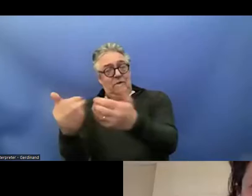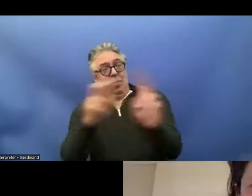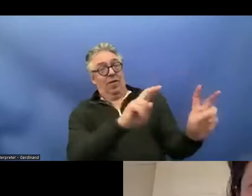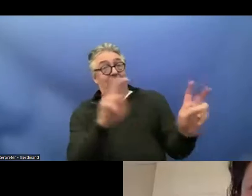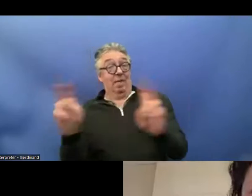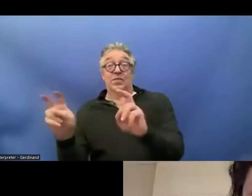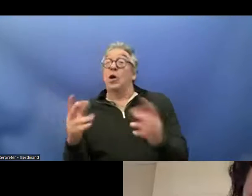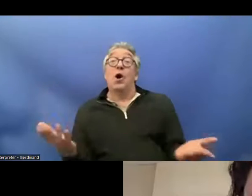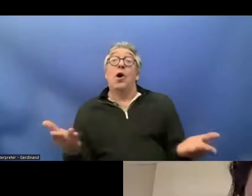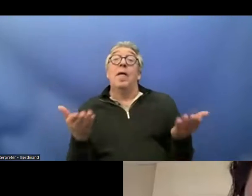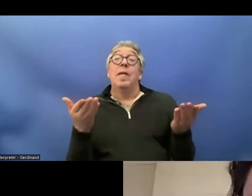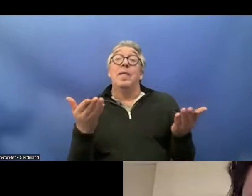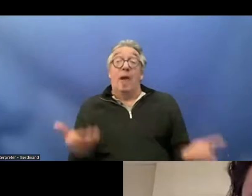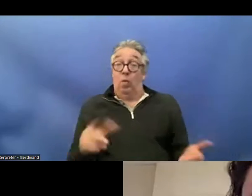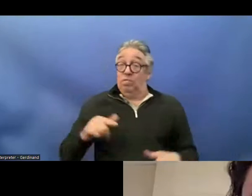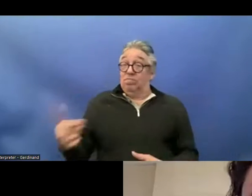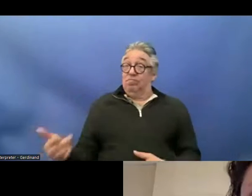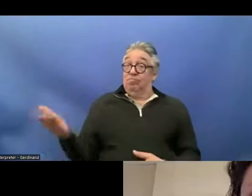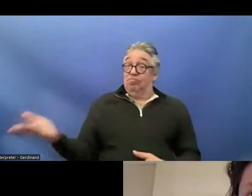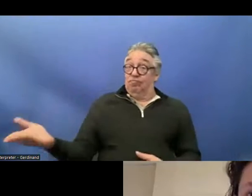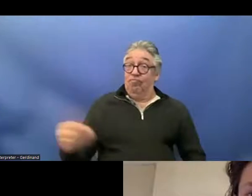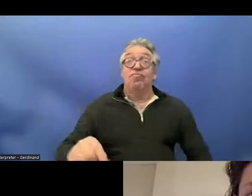Thank you.